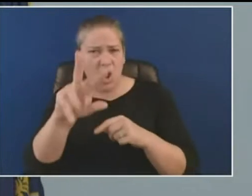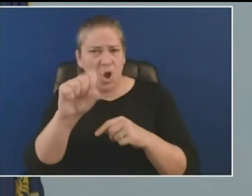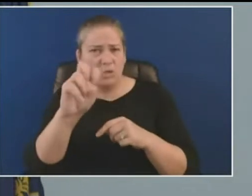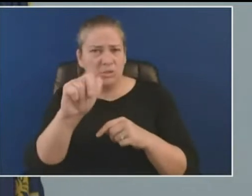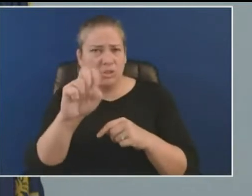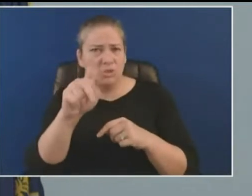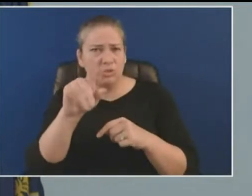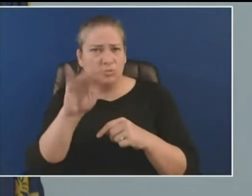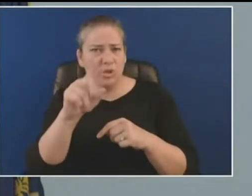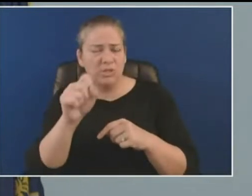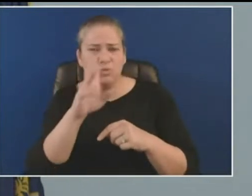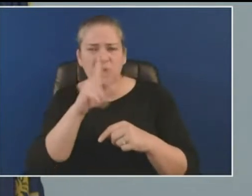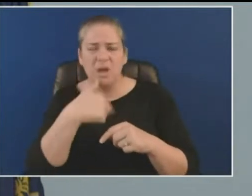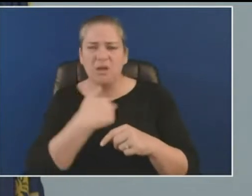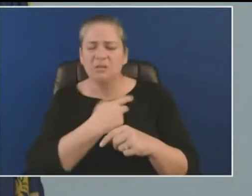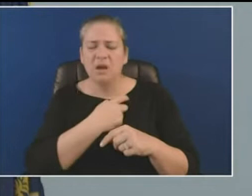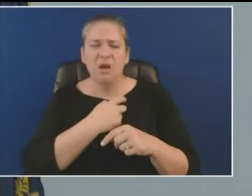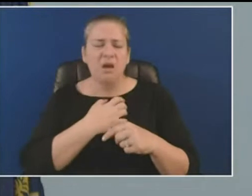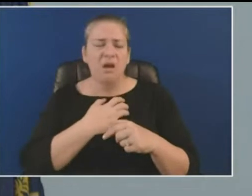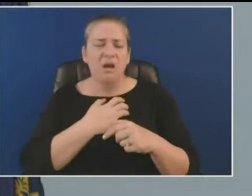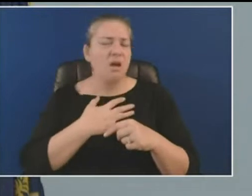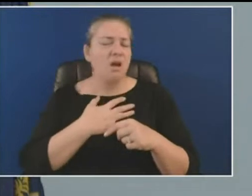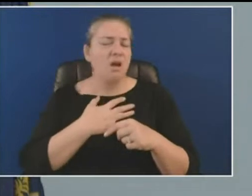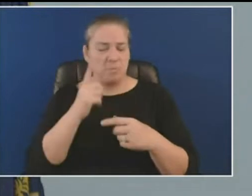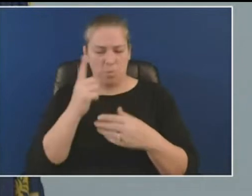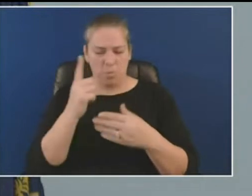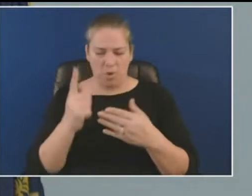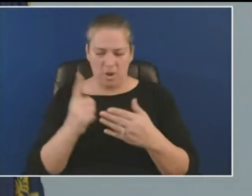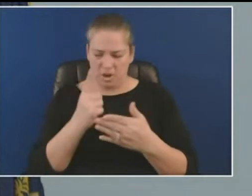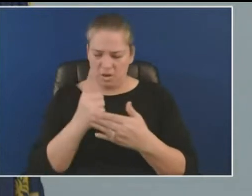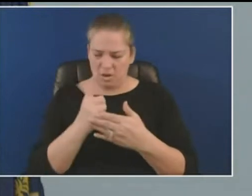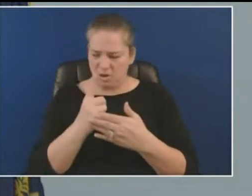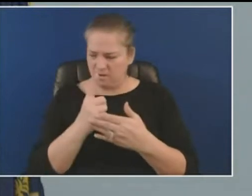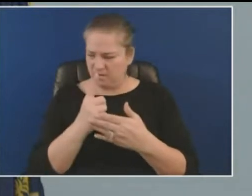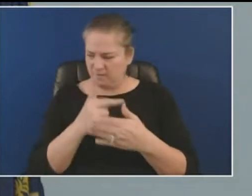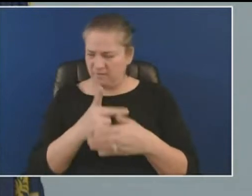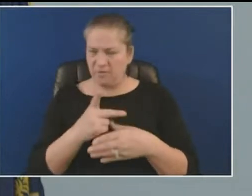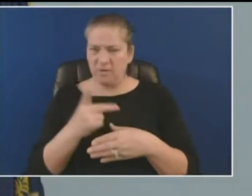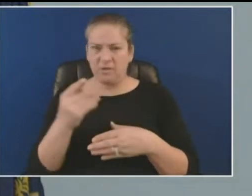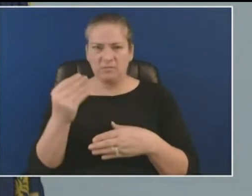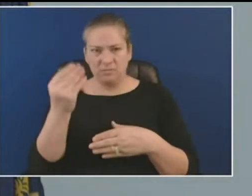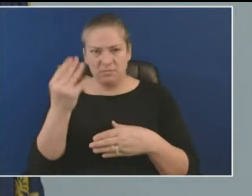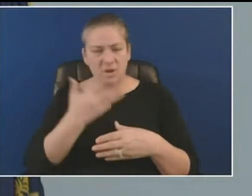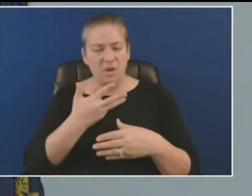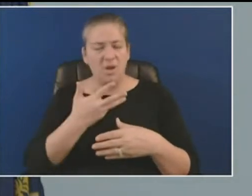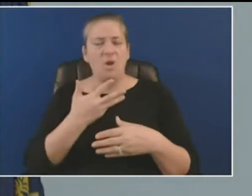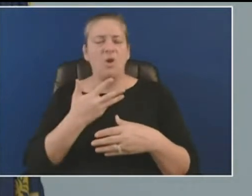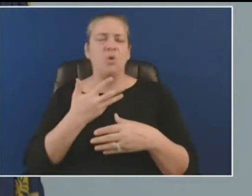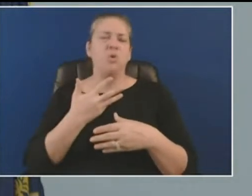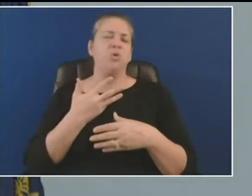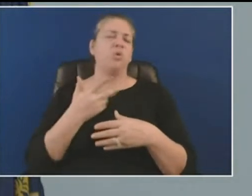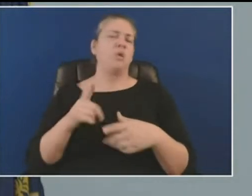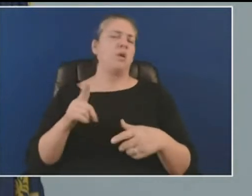about an hour and a half ago and. I'd like to say I was relieved, but then I look at blocks and blocks and